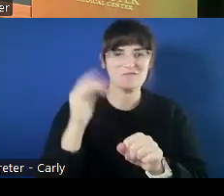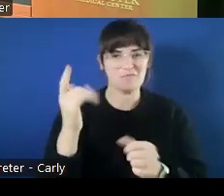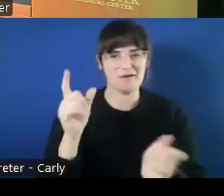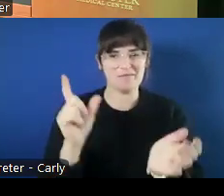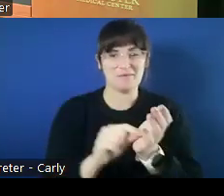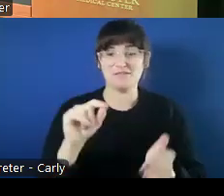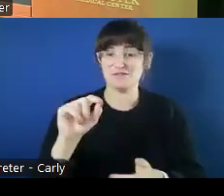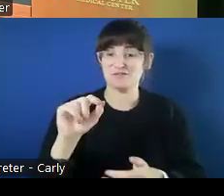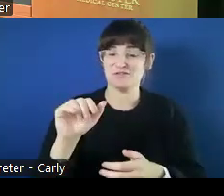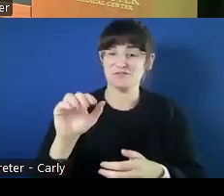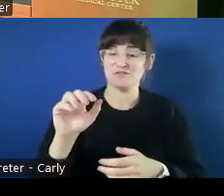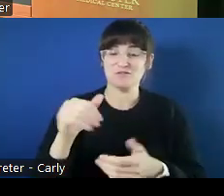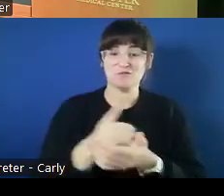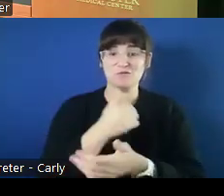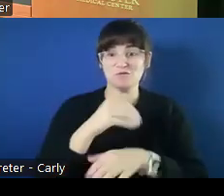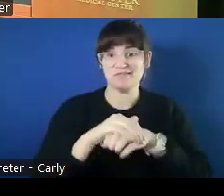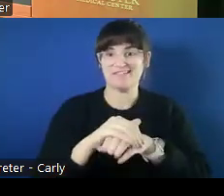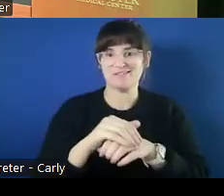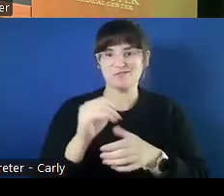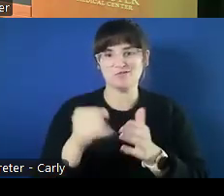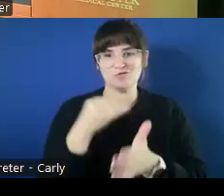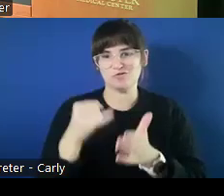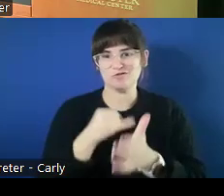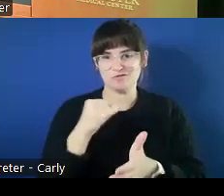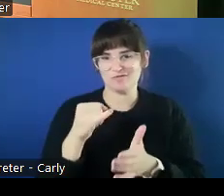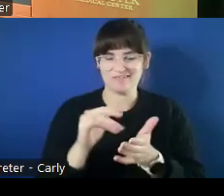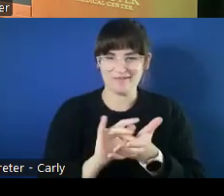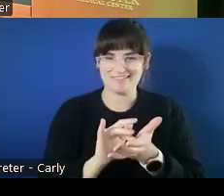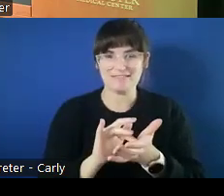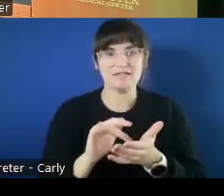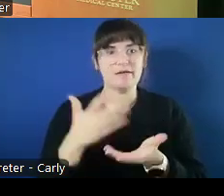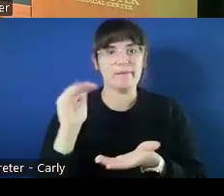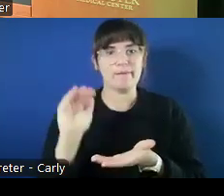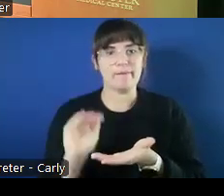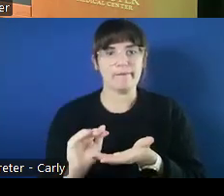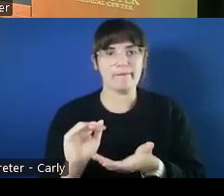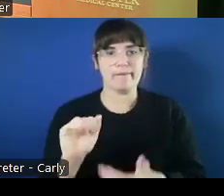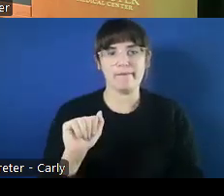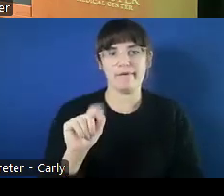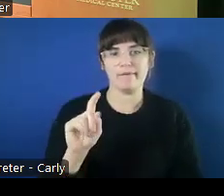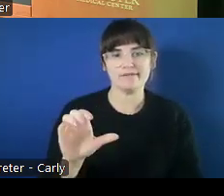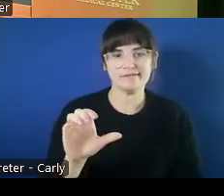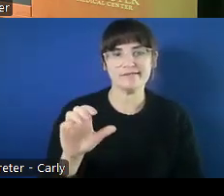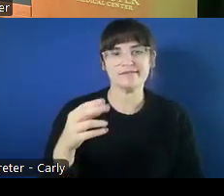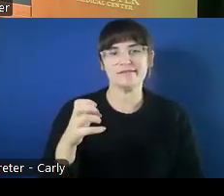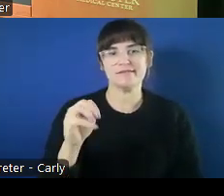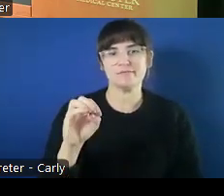um they were able to reduce hemoglobin A1C reduce LDL cholesterol reduce systolic blood pressure